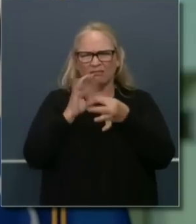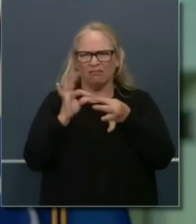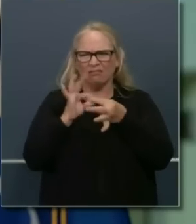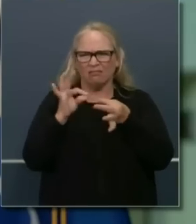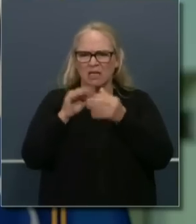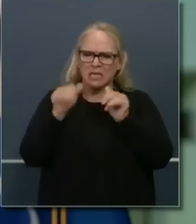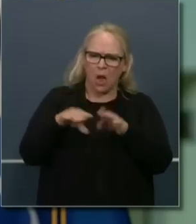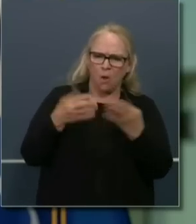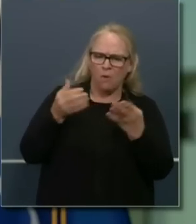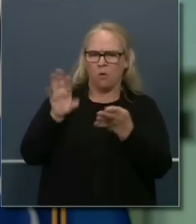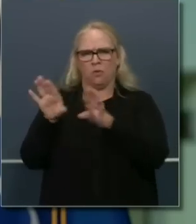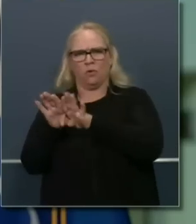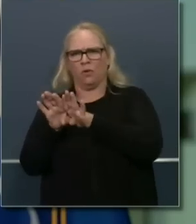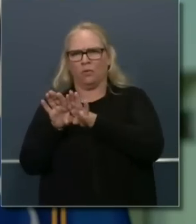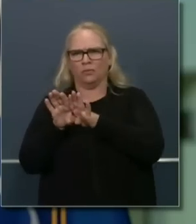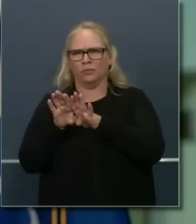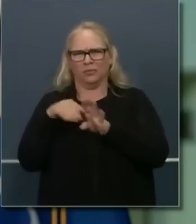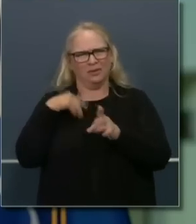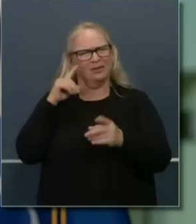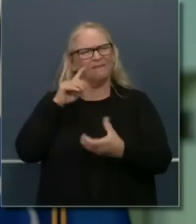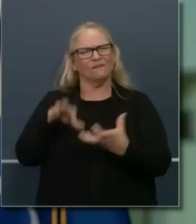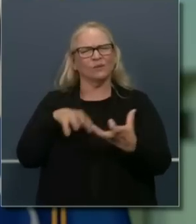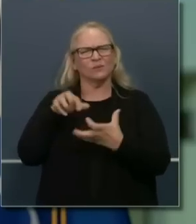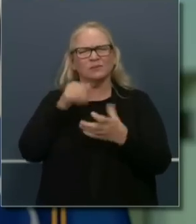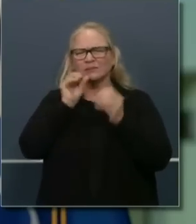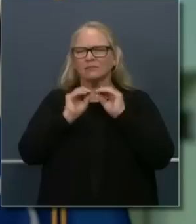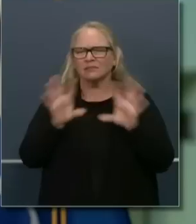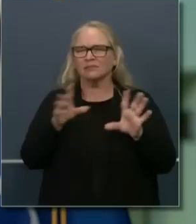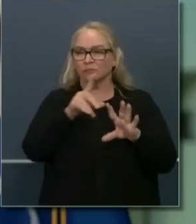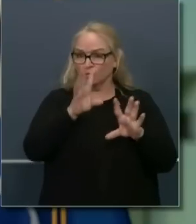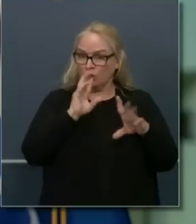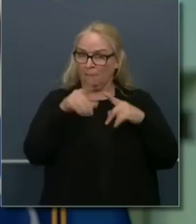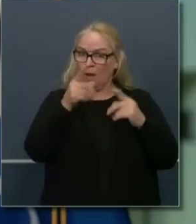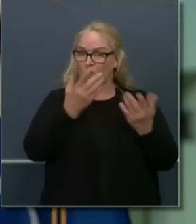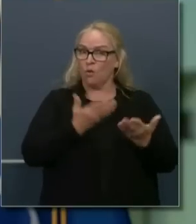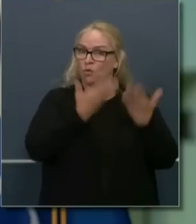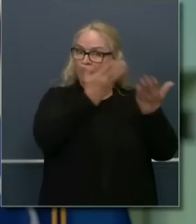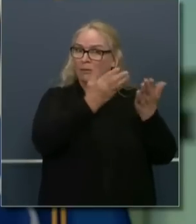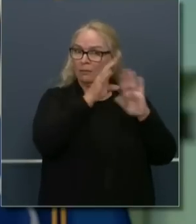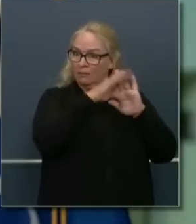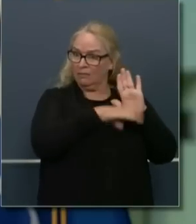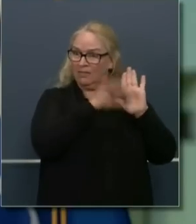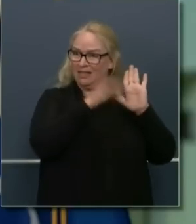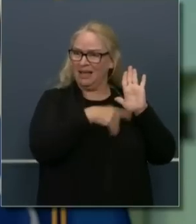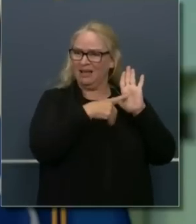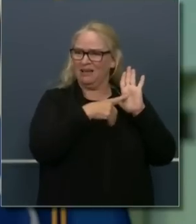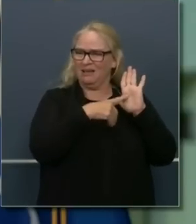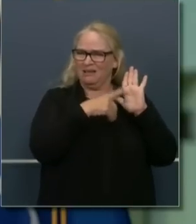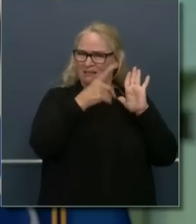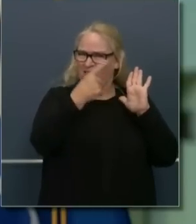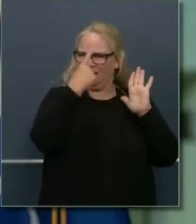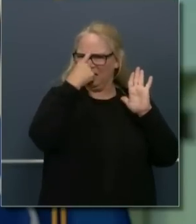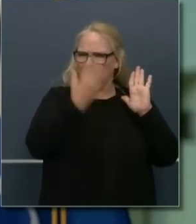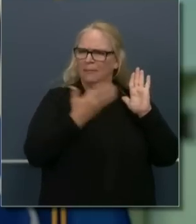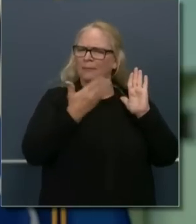GROUND AND TO AVOID THE SITUATION OVER HAVING TO OPEN UP AND CLOSE DOWN IN A LOT OF CONFUSION, IS THE